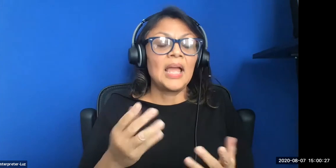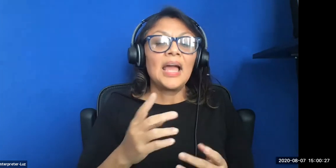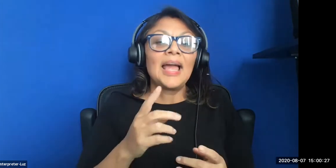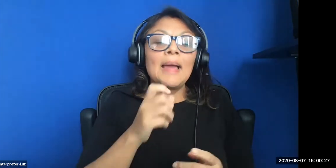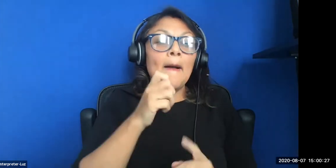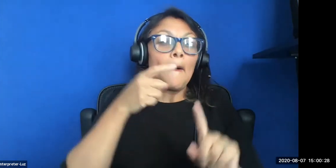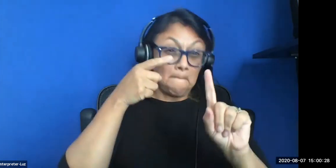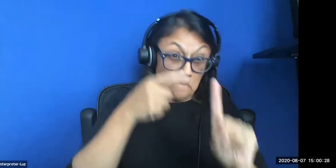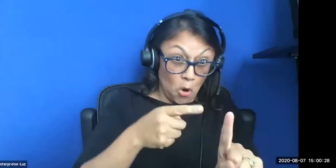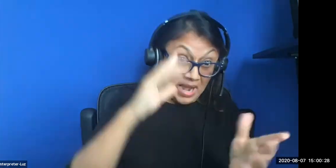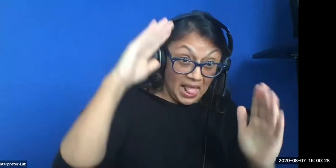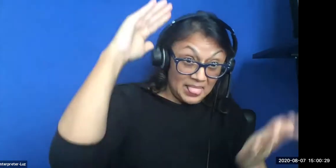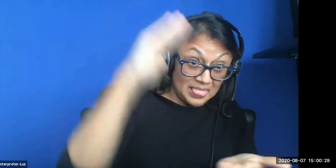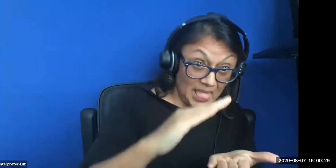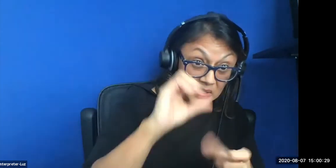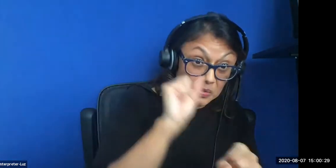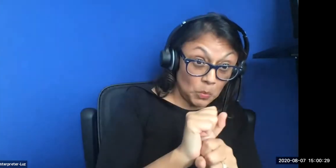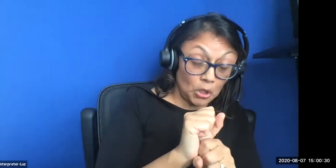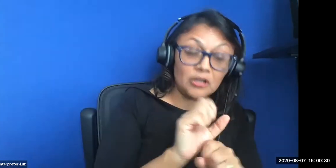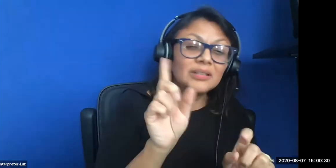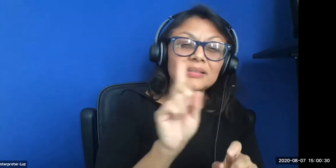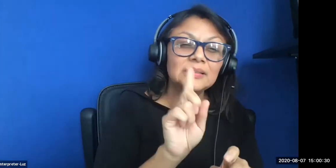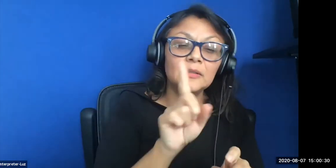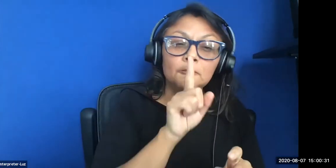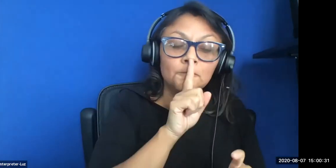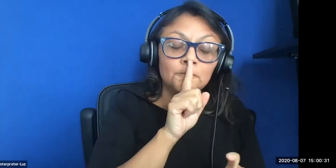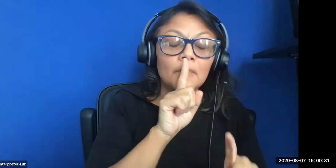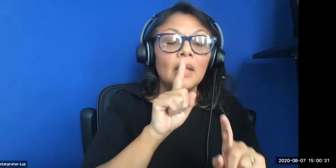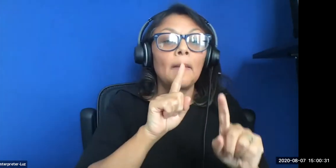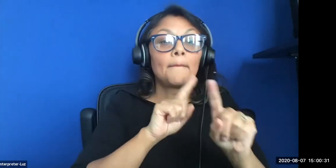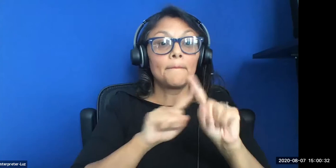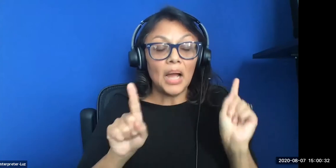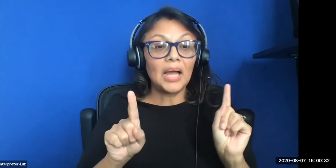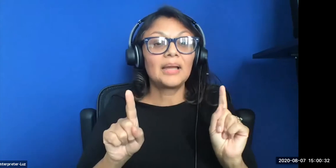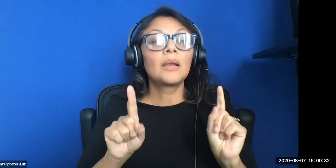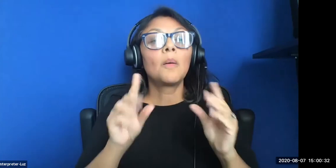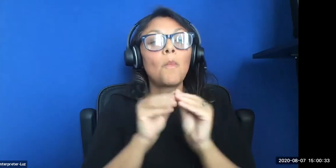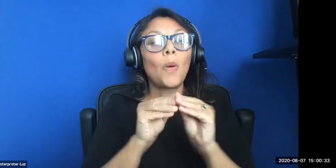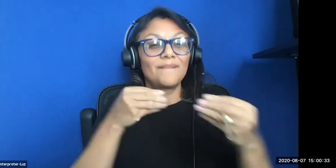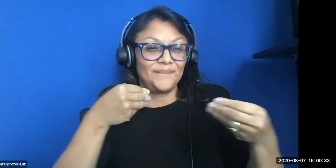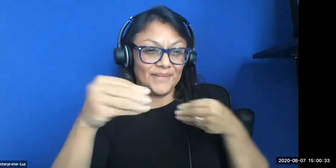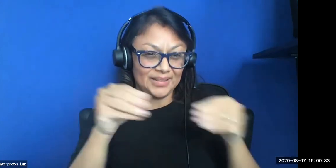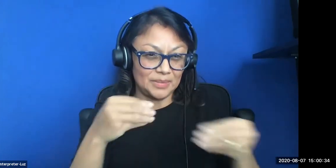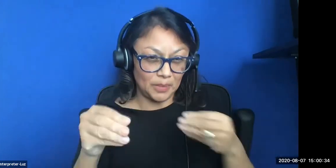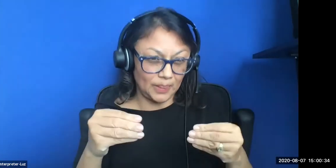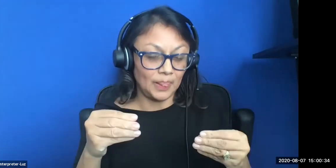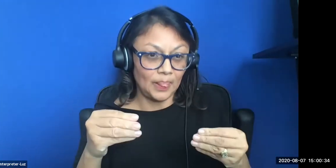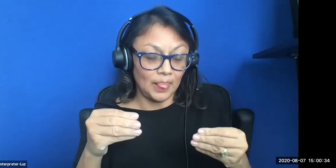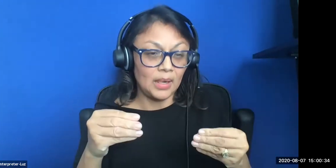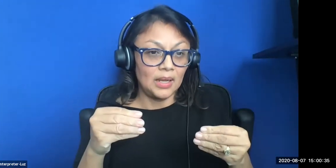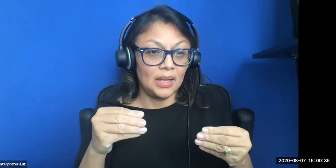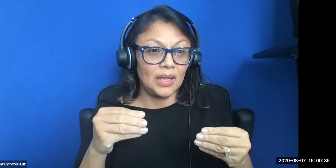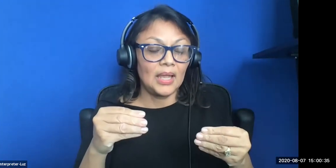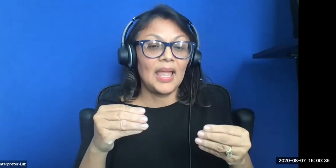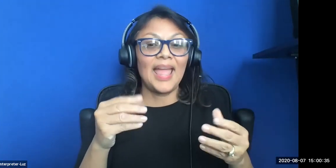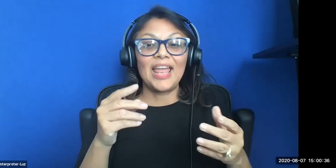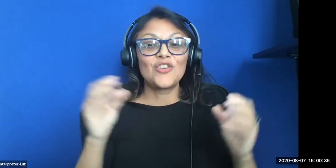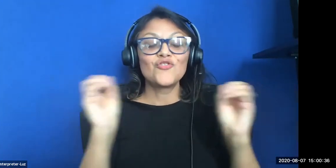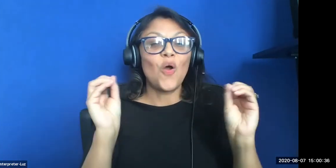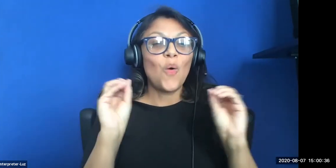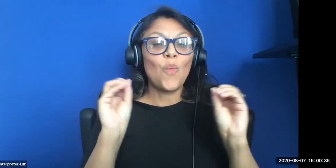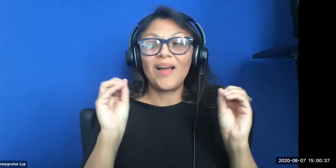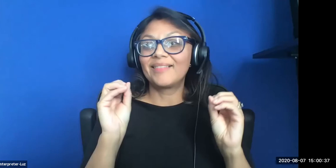Channelle Charest: do less work. We're going to pay you the same spend more time away from your job. Like, do that. And it's like, well, that's like no one understands that doesn't make any sense.